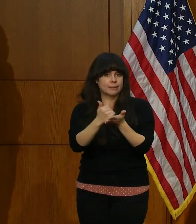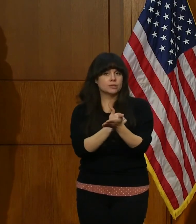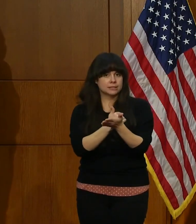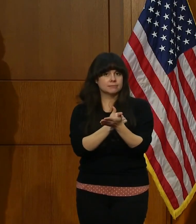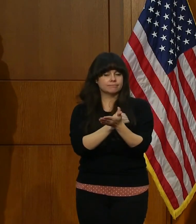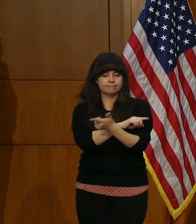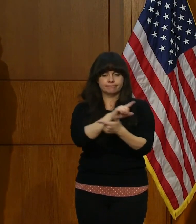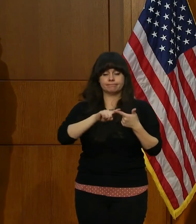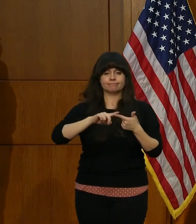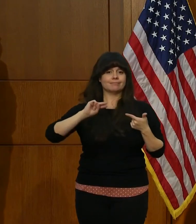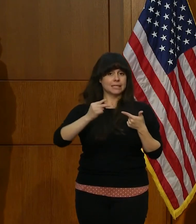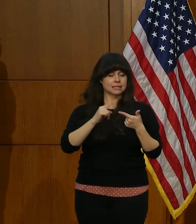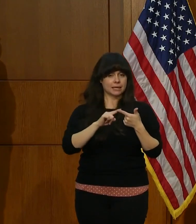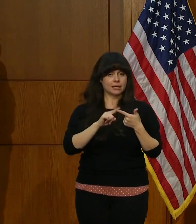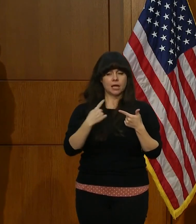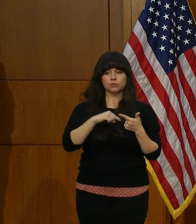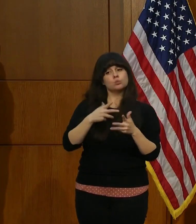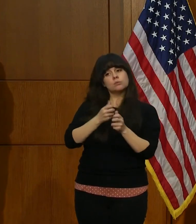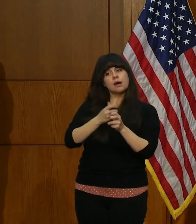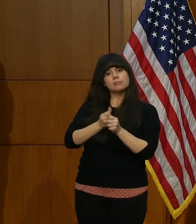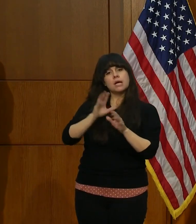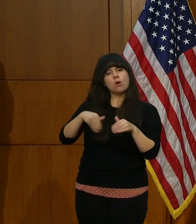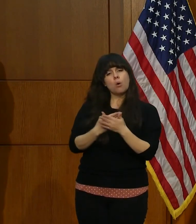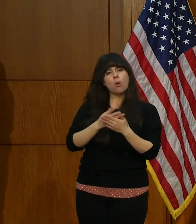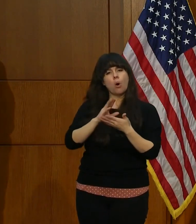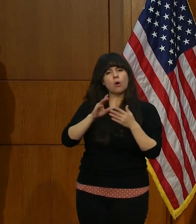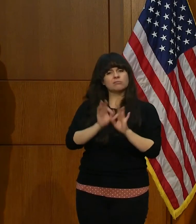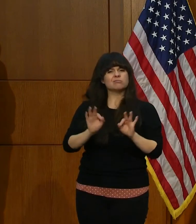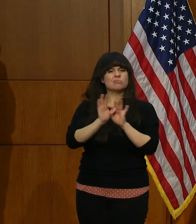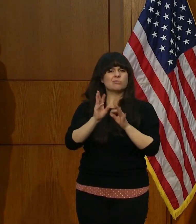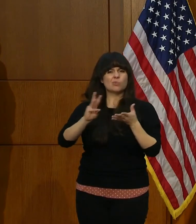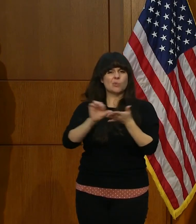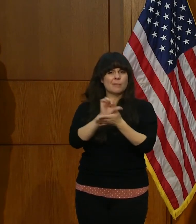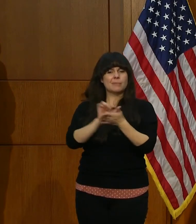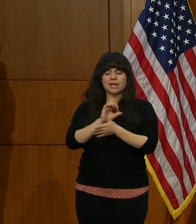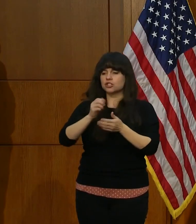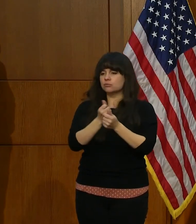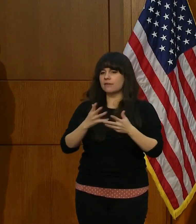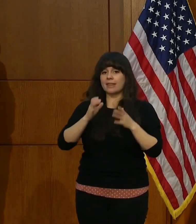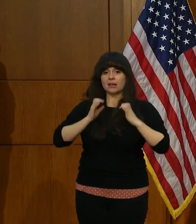IT MATTERS FOR TRANSPARENCY.